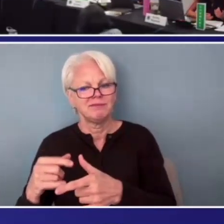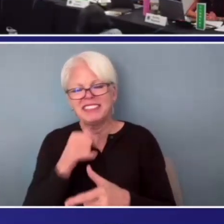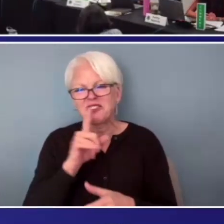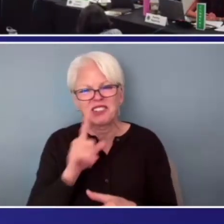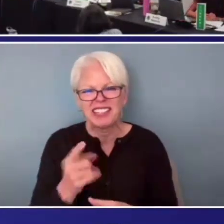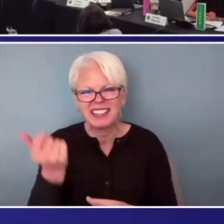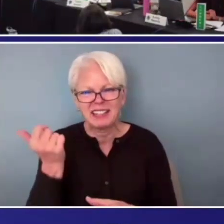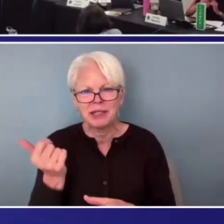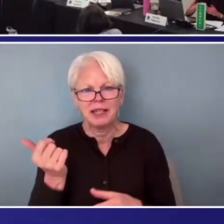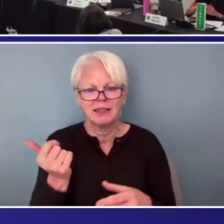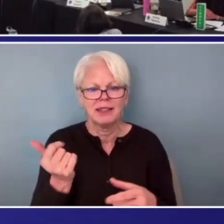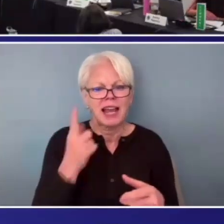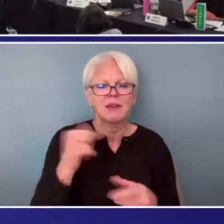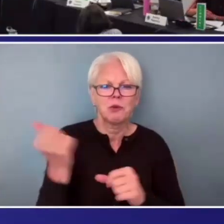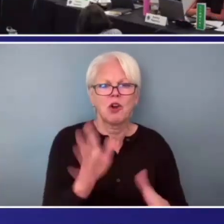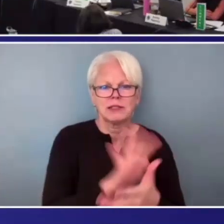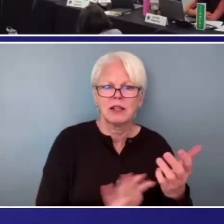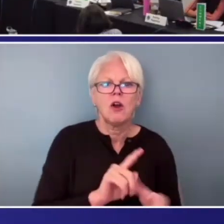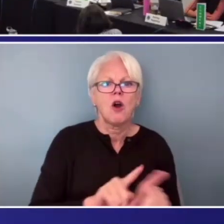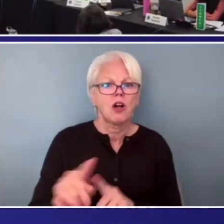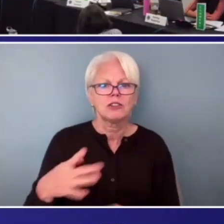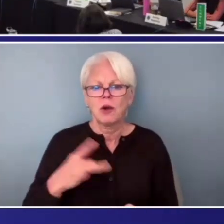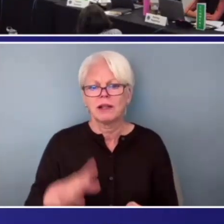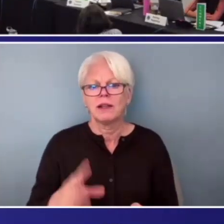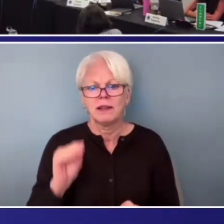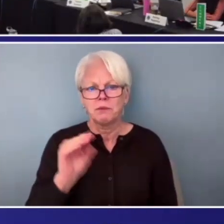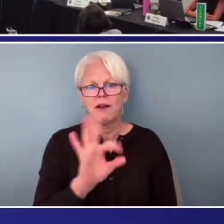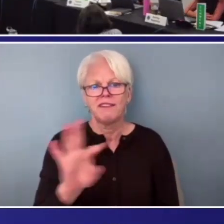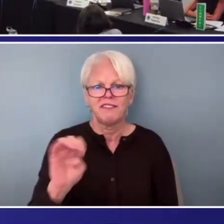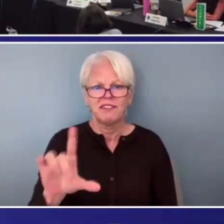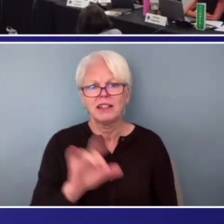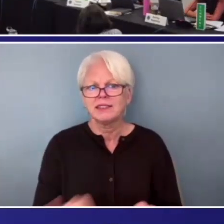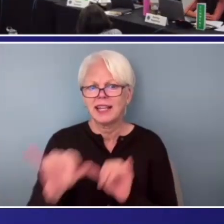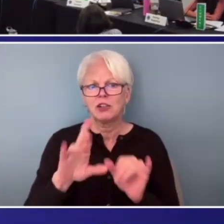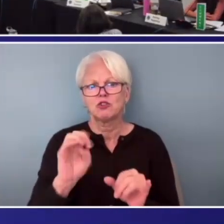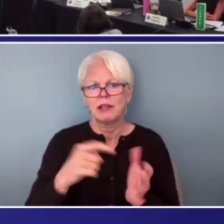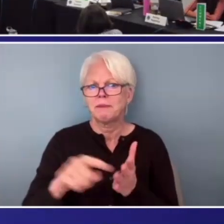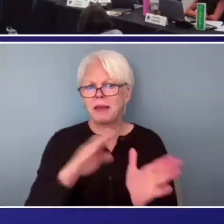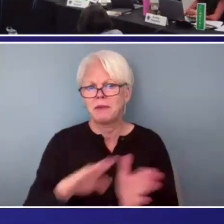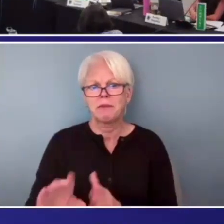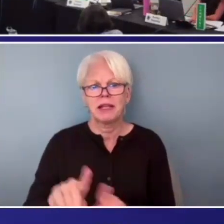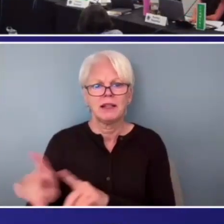it's going to cause confusion. And I also don't like including FFEL Standard Repayment Plan in there as well. I feel like that also causes confusion.